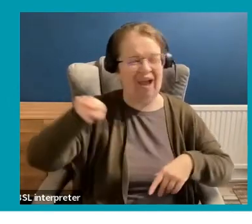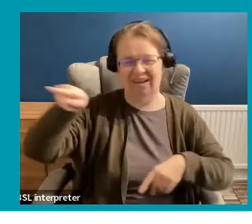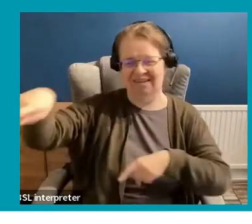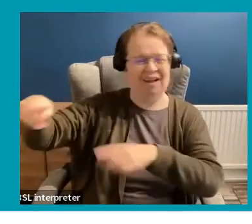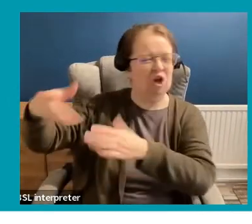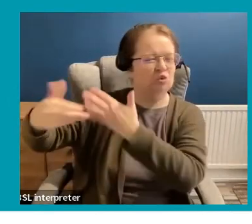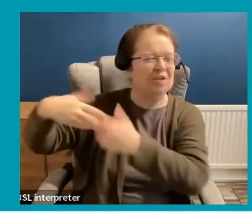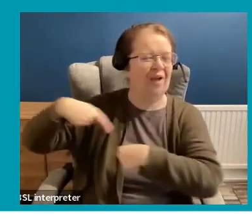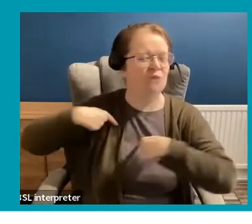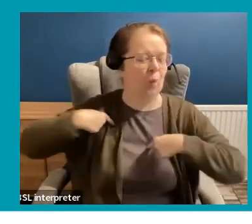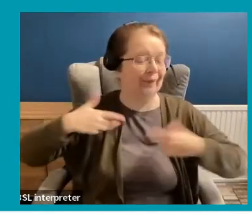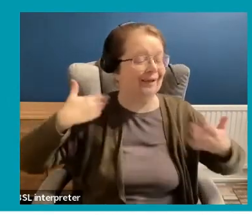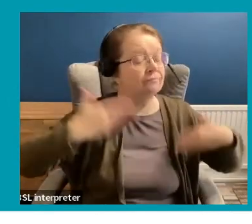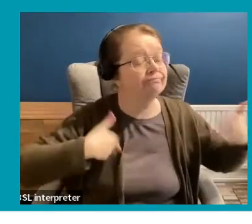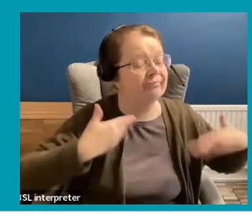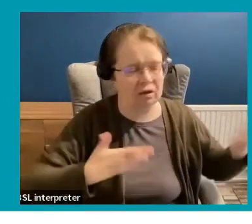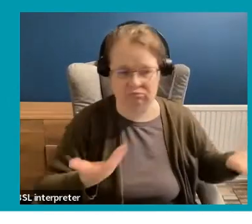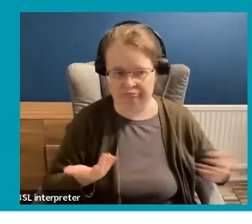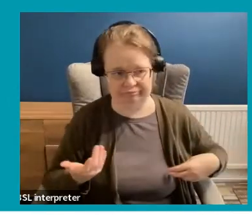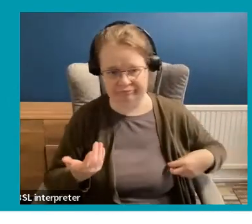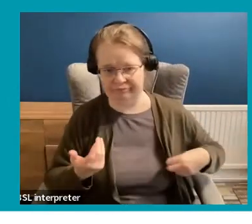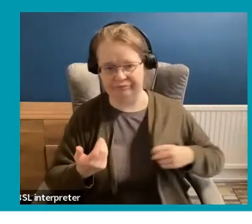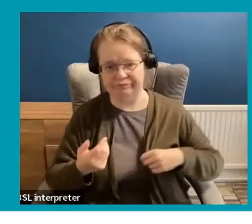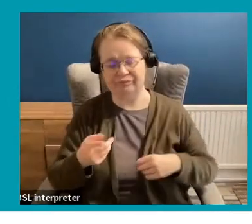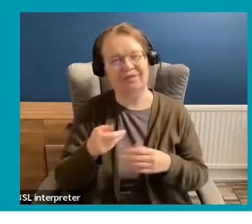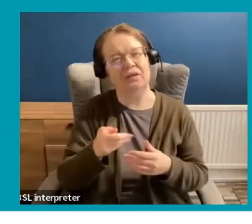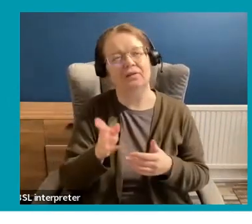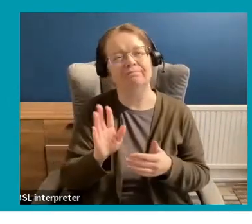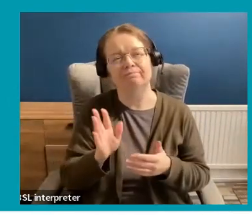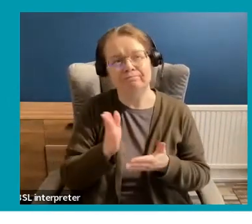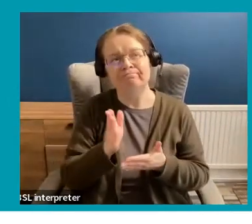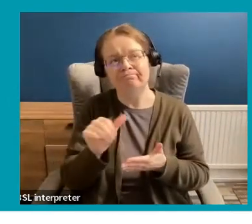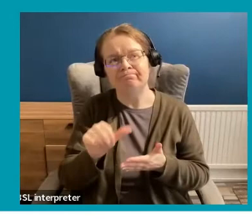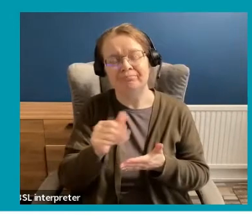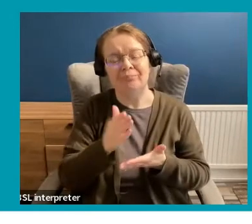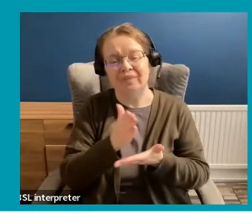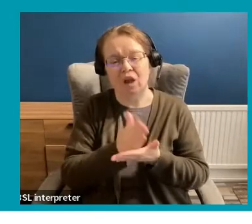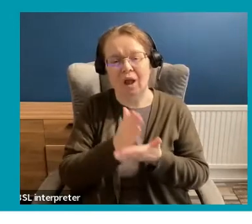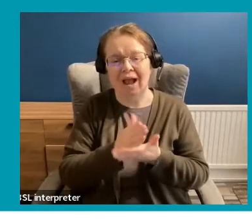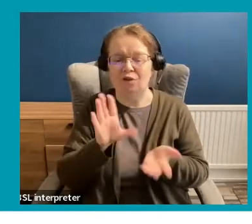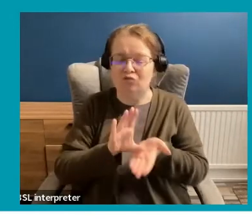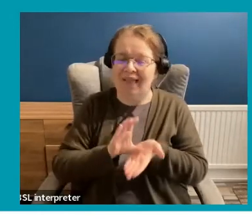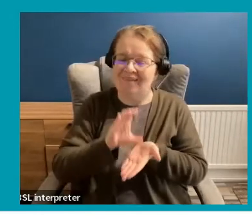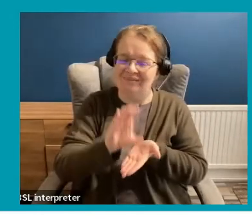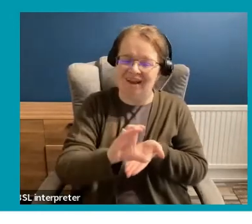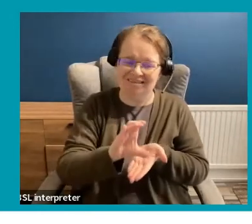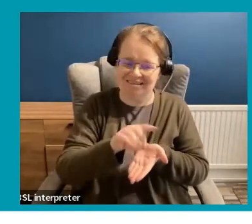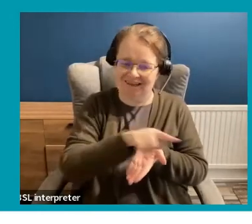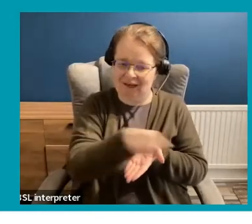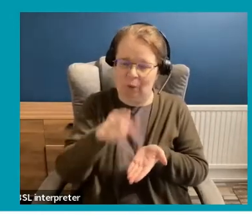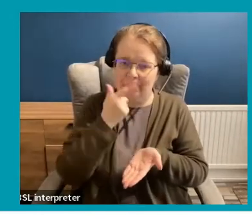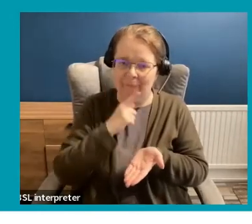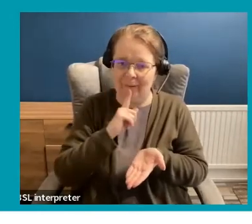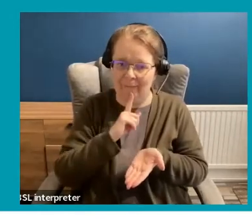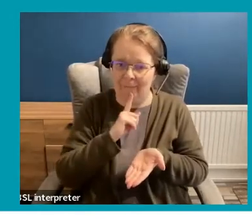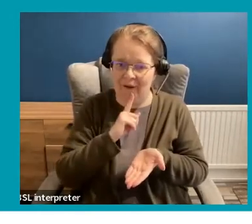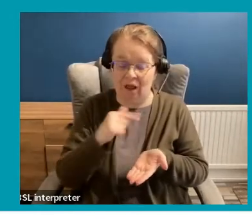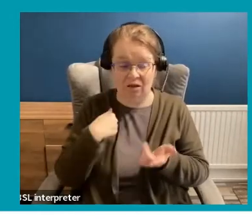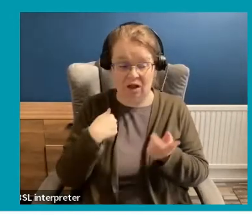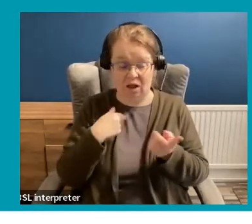things it is not something that should be a little part of HR. It's really about investing in people. I make the point in my book that some research was done